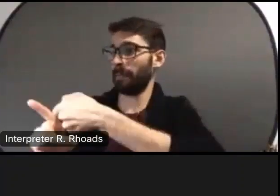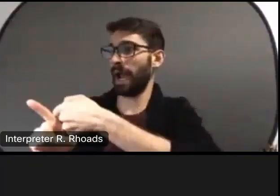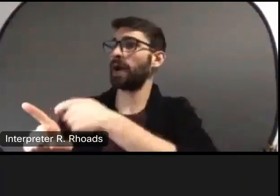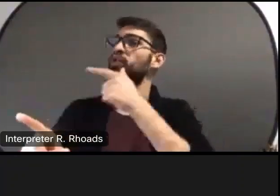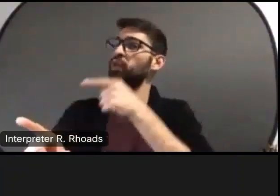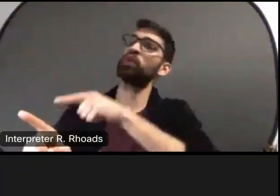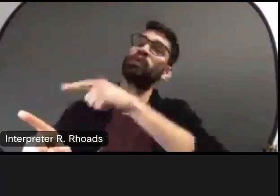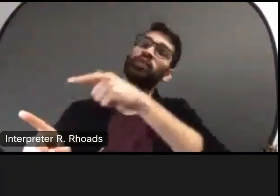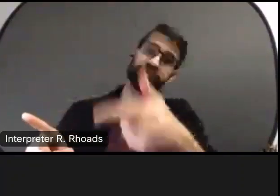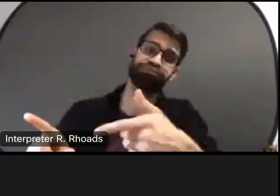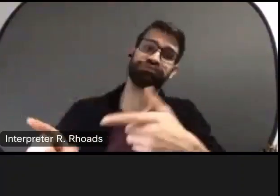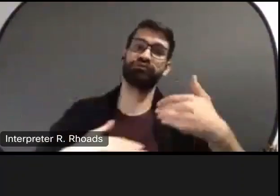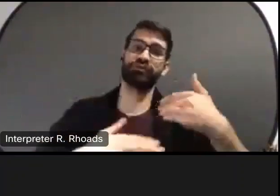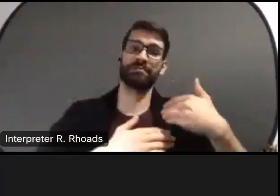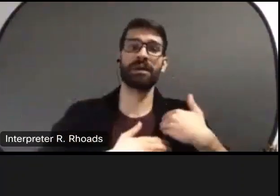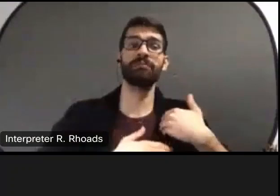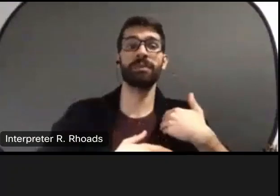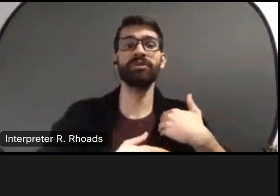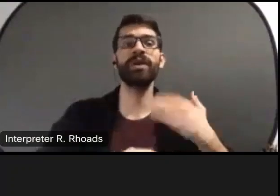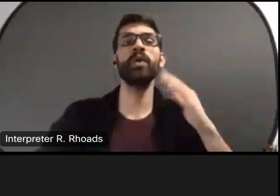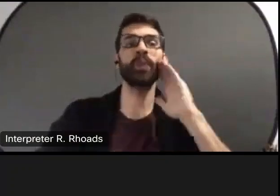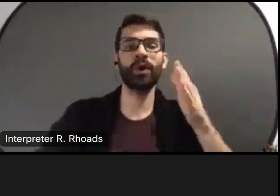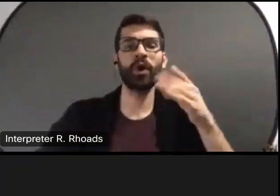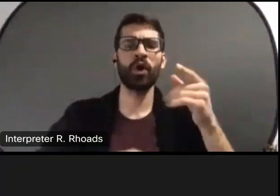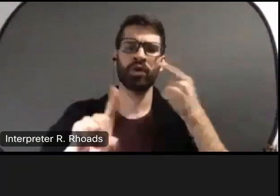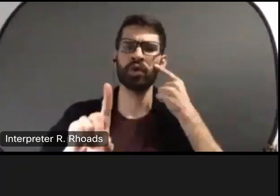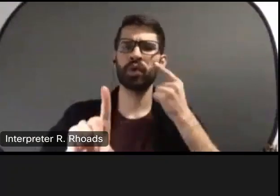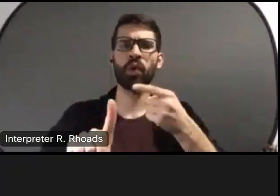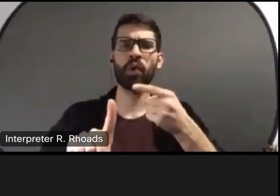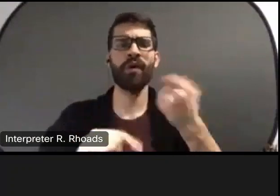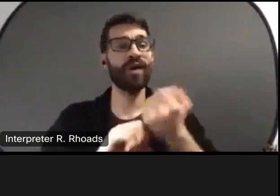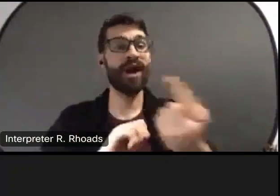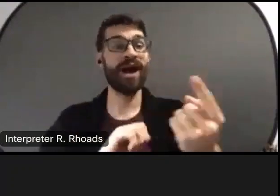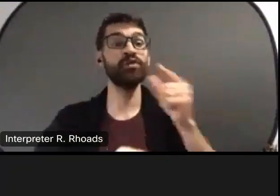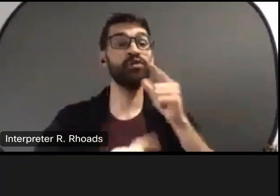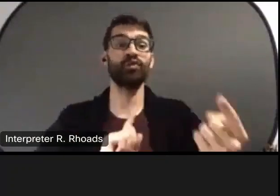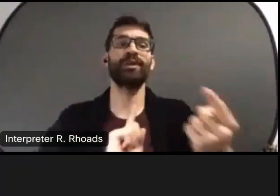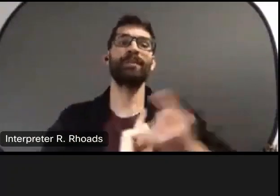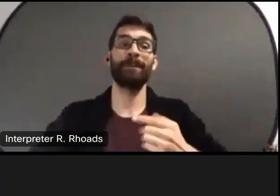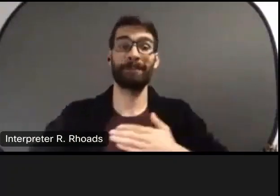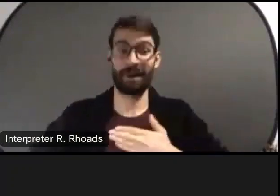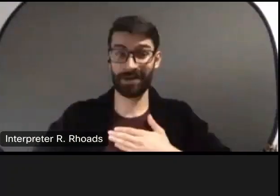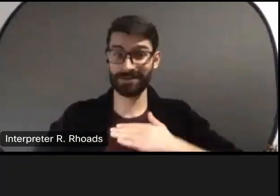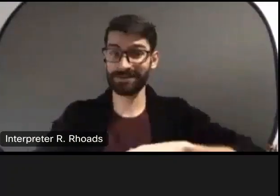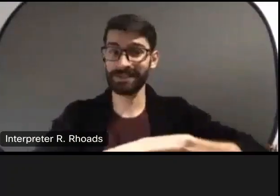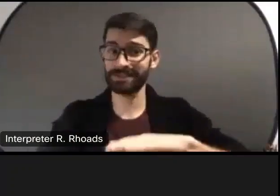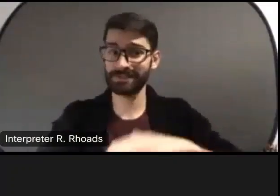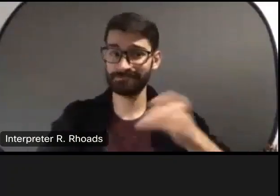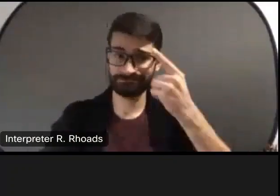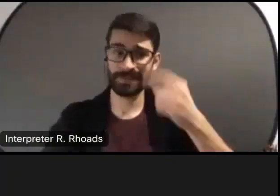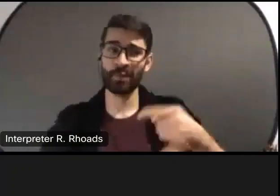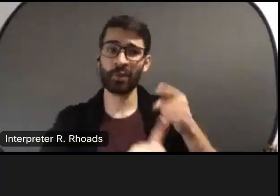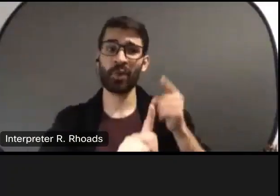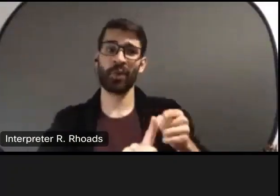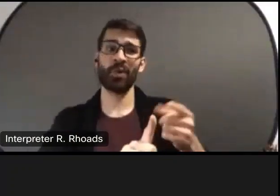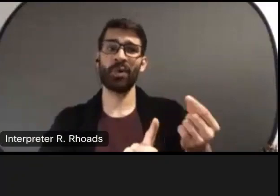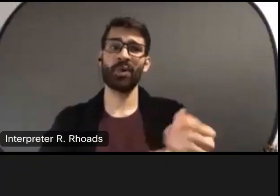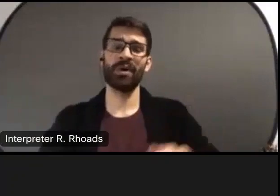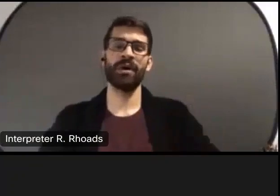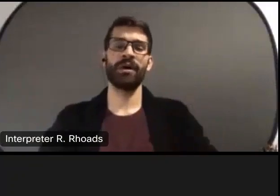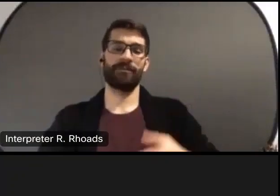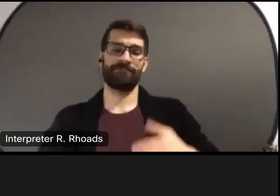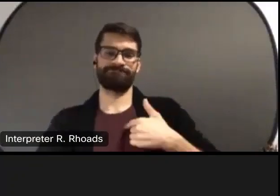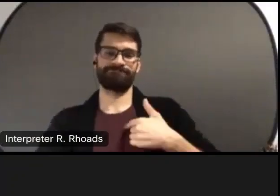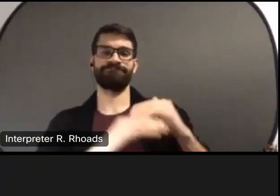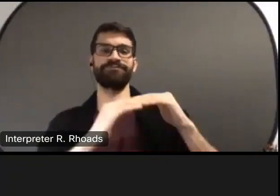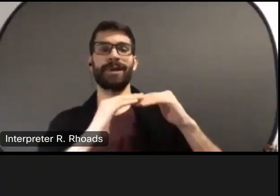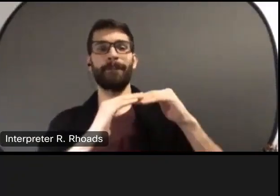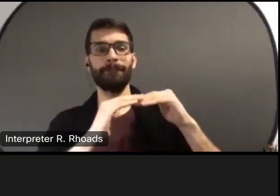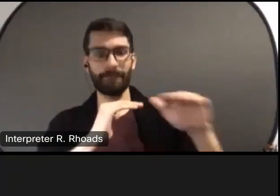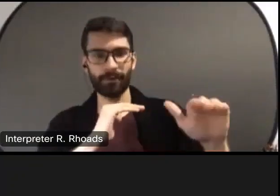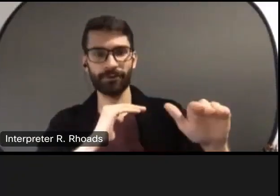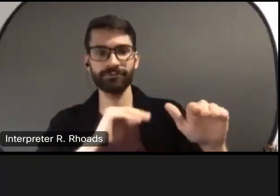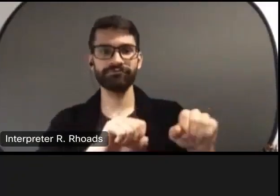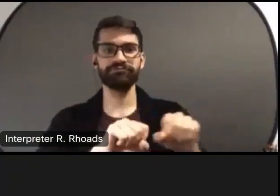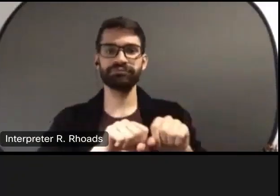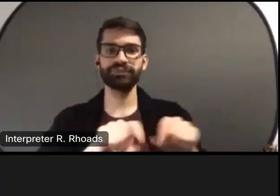trying to do - for everyone that comes by my desk - is I send out an email to the current Commission